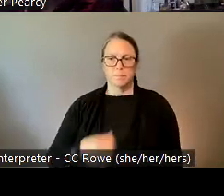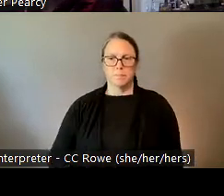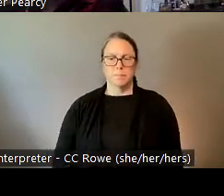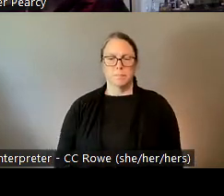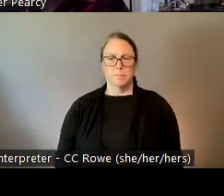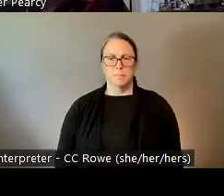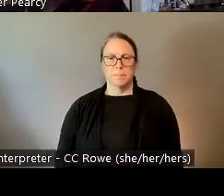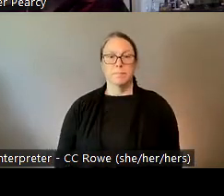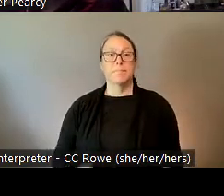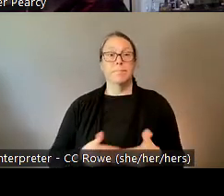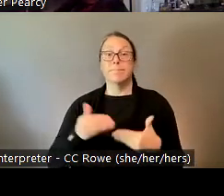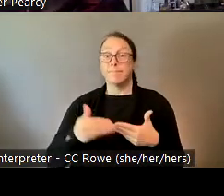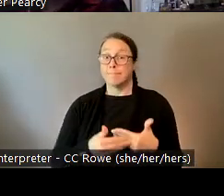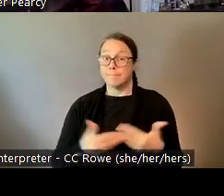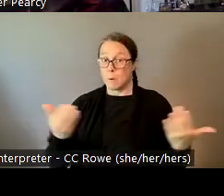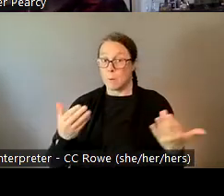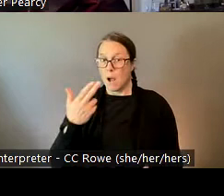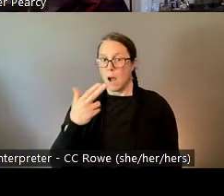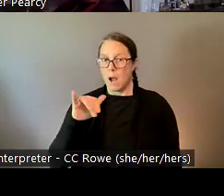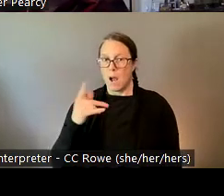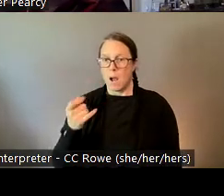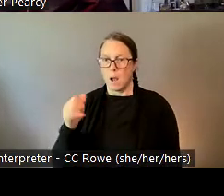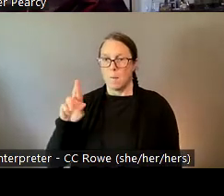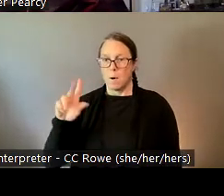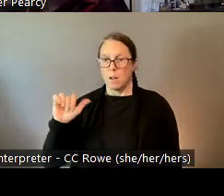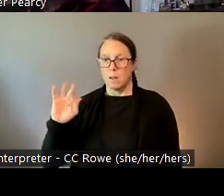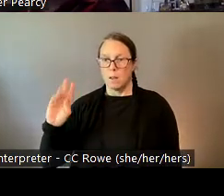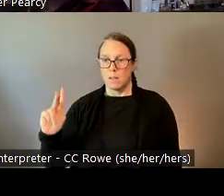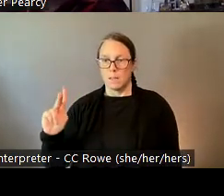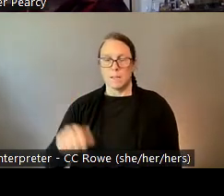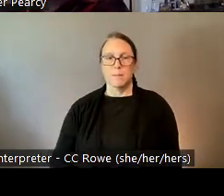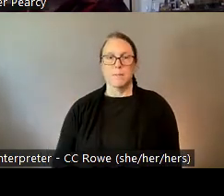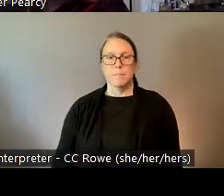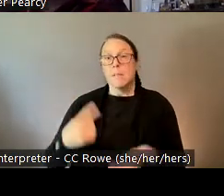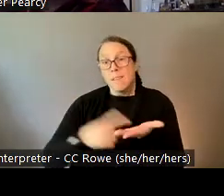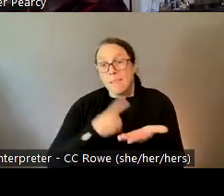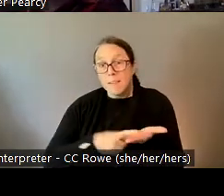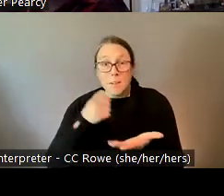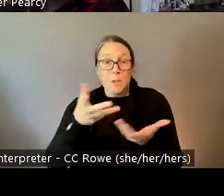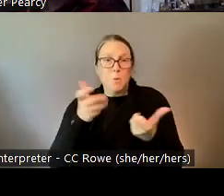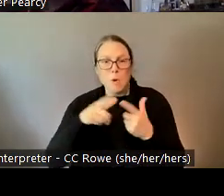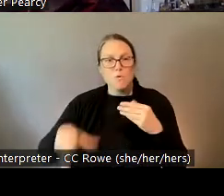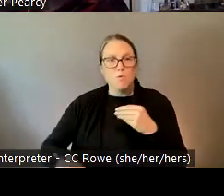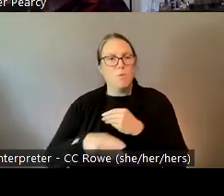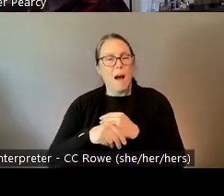Moving along now to hyperlinks. Sometimes you may want to insert a link in your document